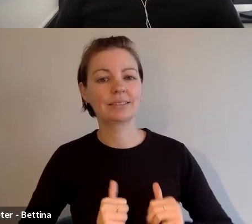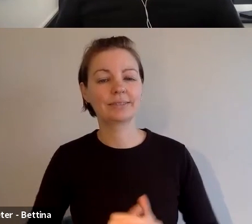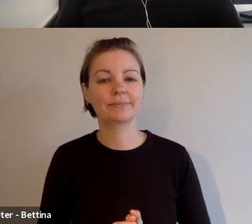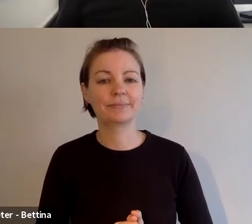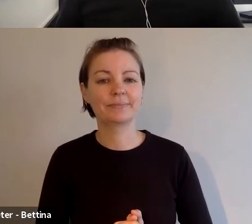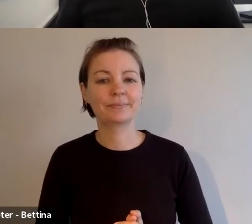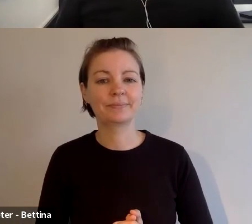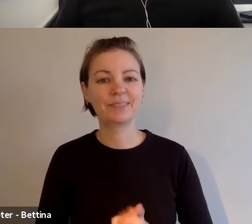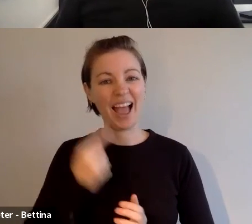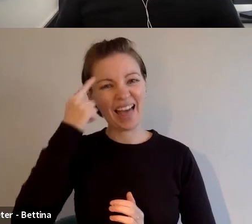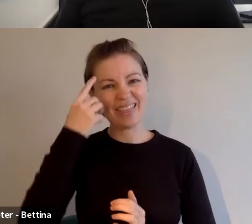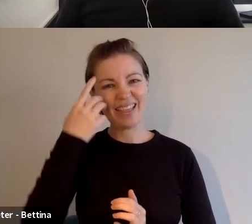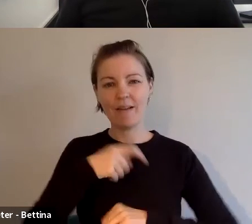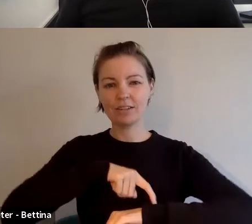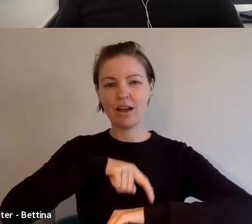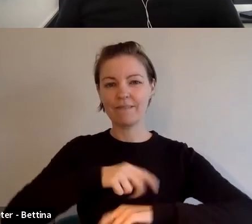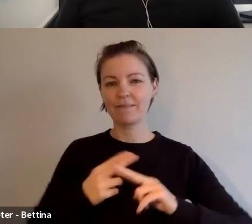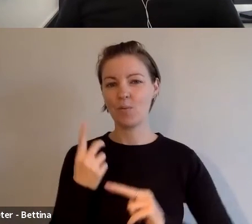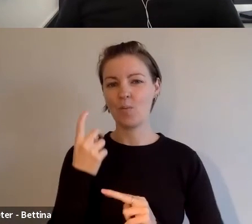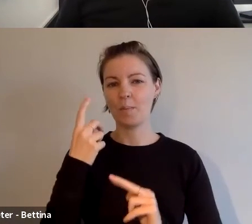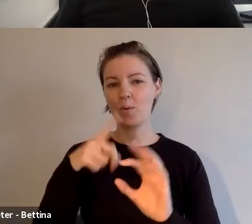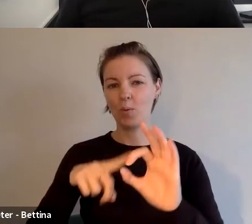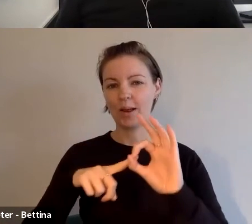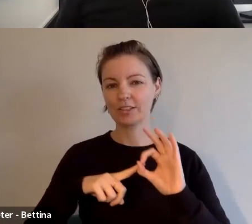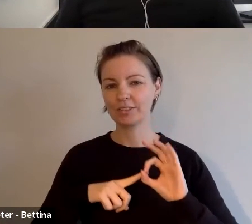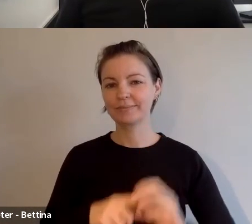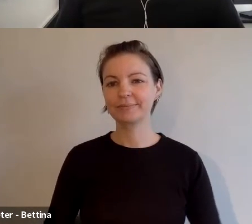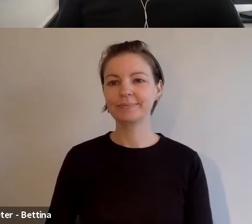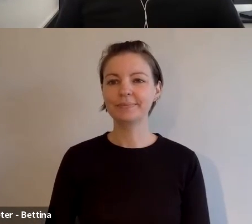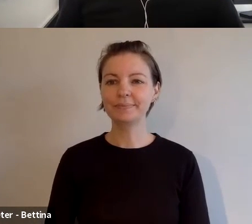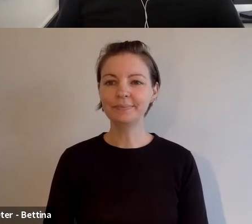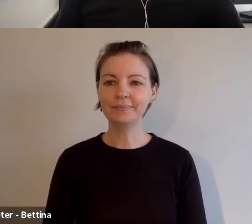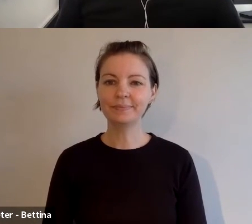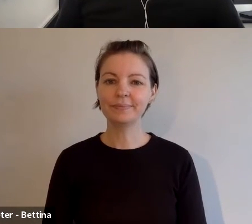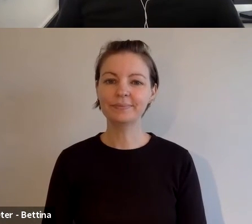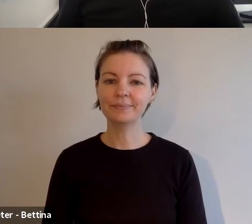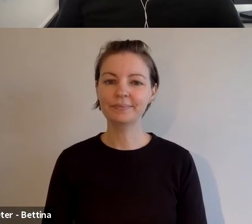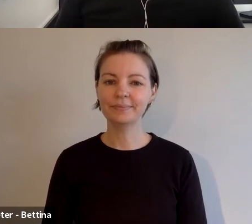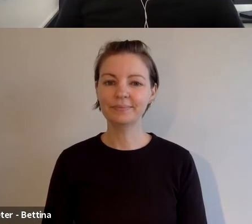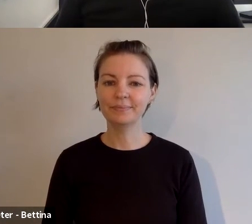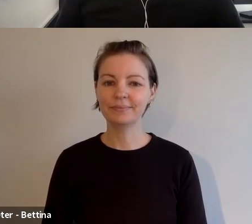Think we might have time for one more question.